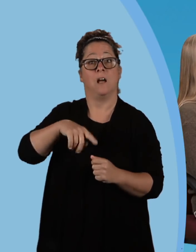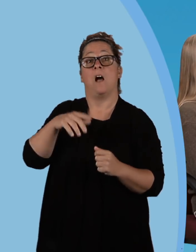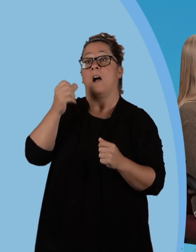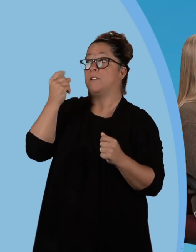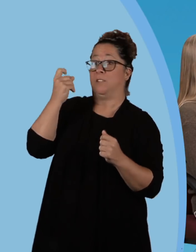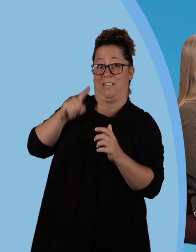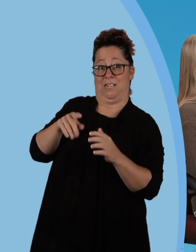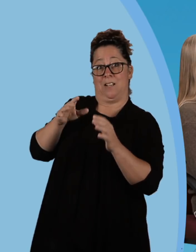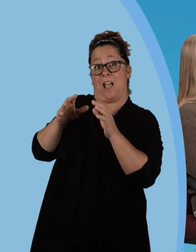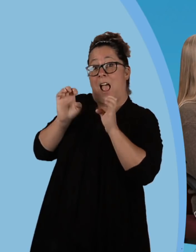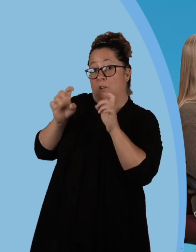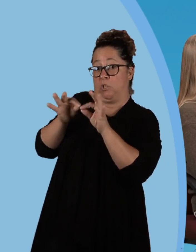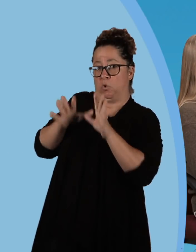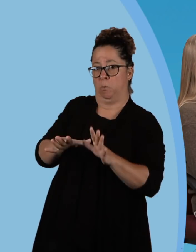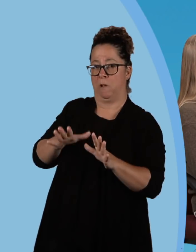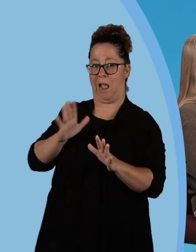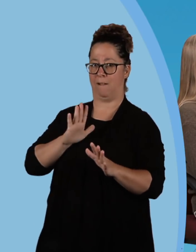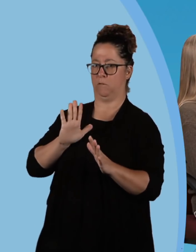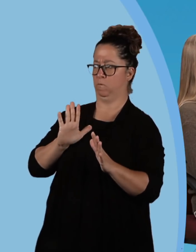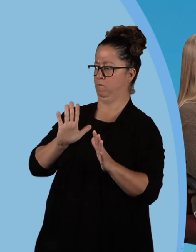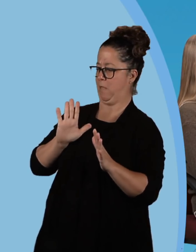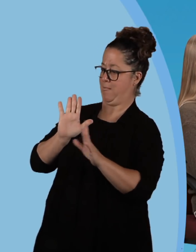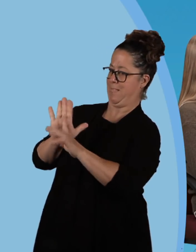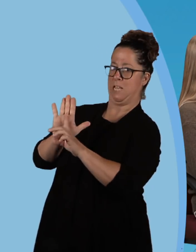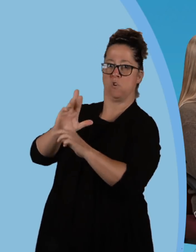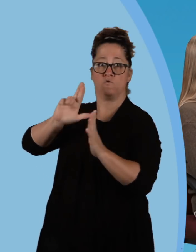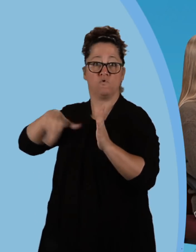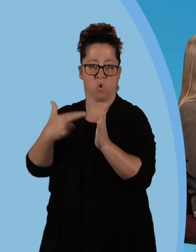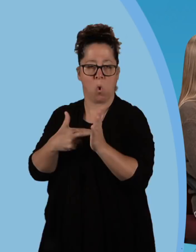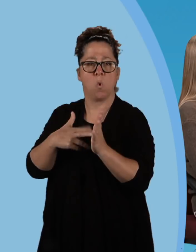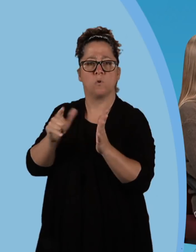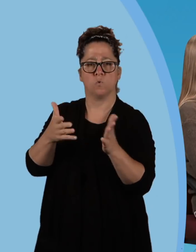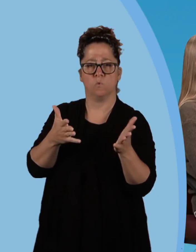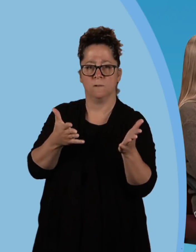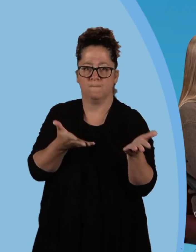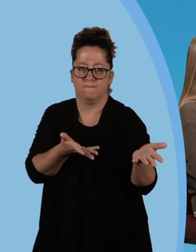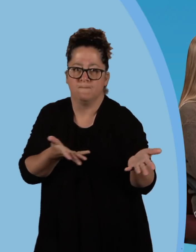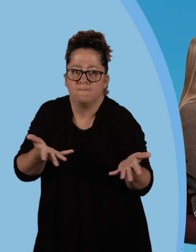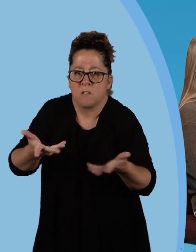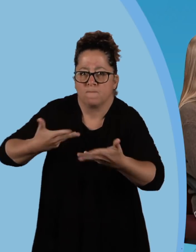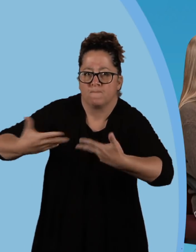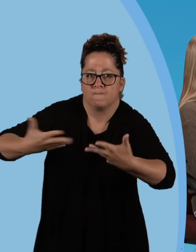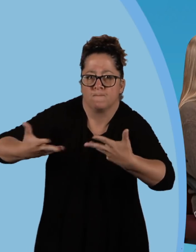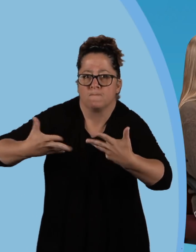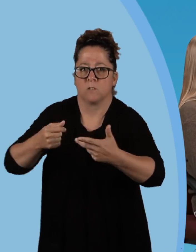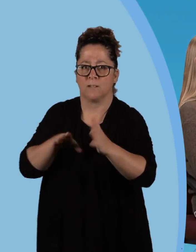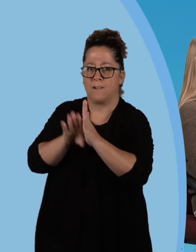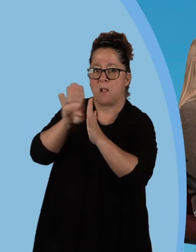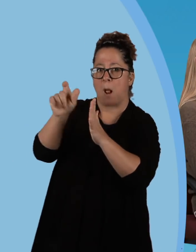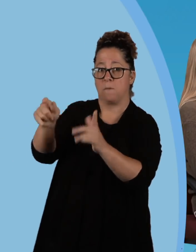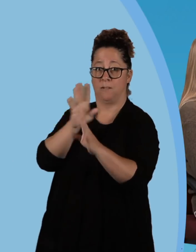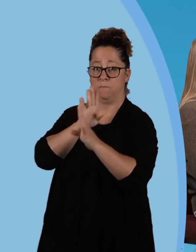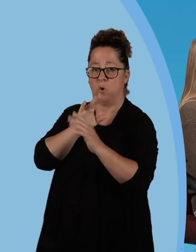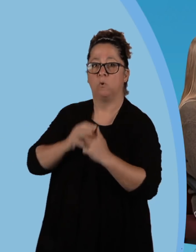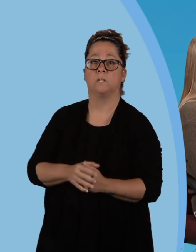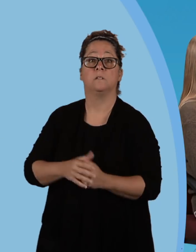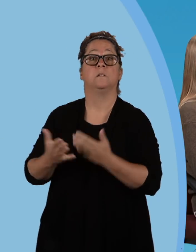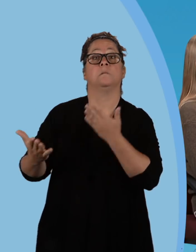of carrying on conversations with other peers, so we have to understand that educational interpreters